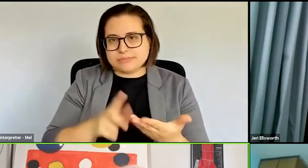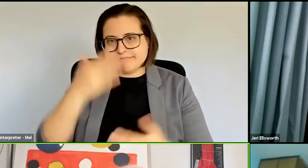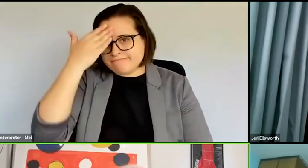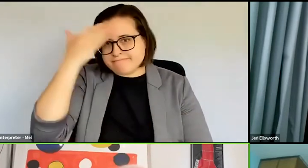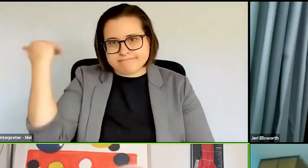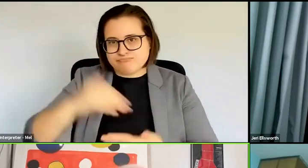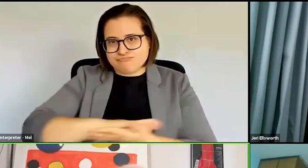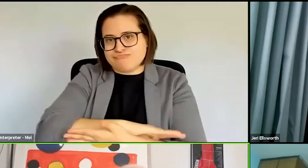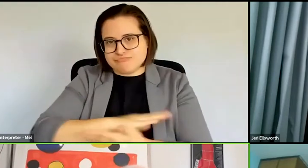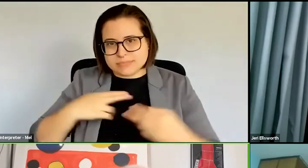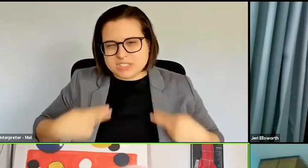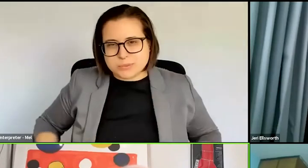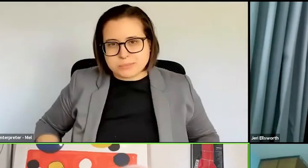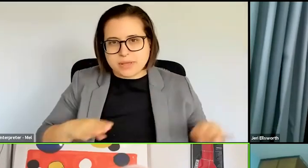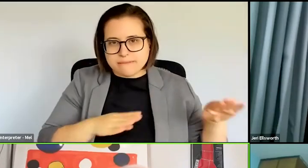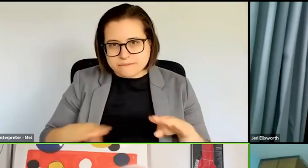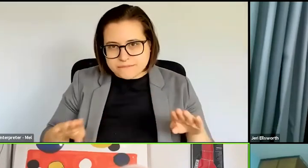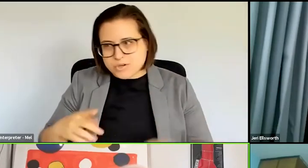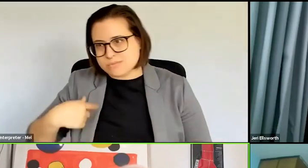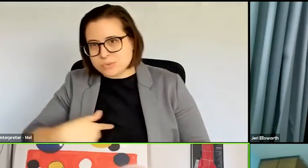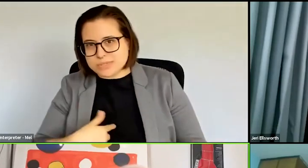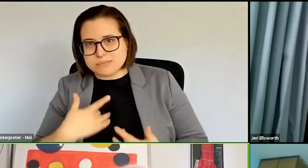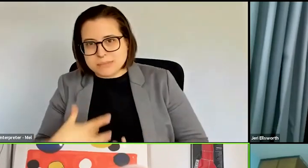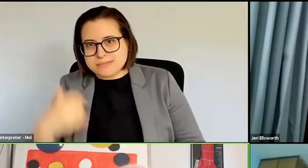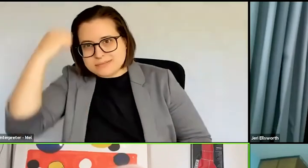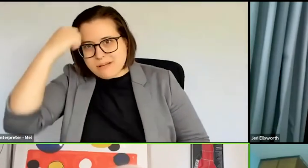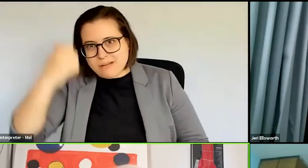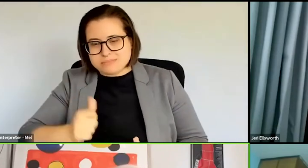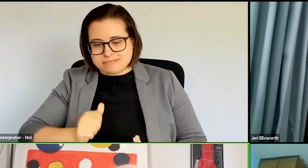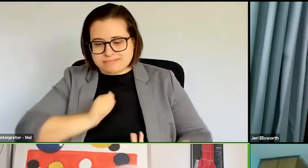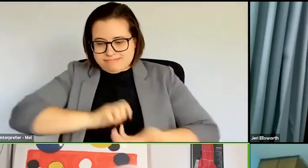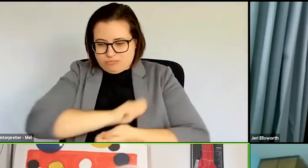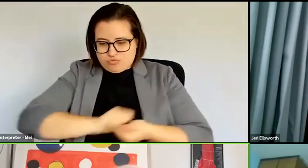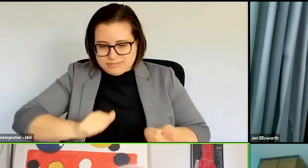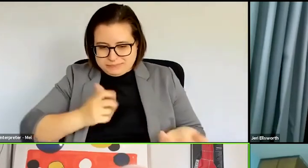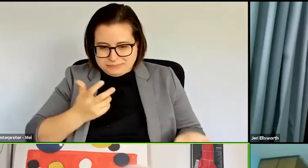to do things that are dumb and self-destructive because they think there is a higher goal they